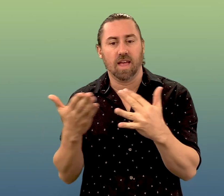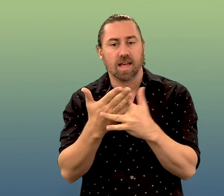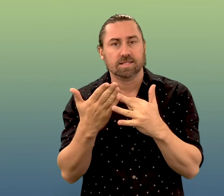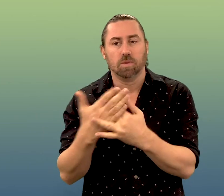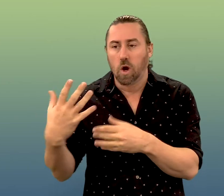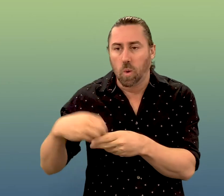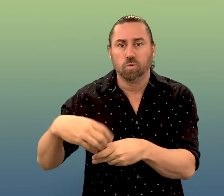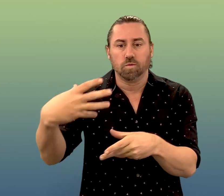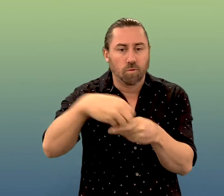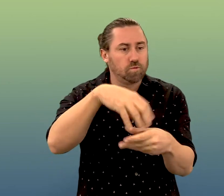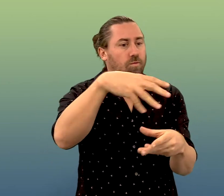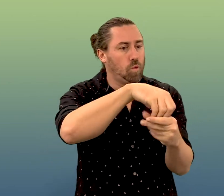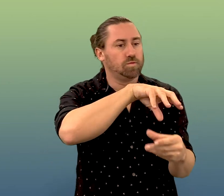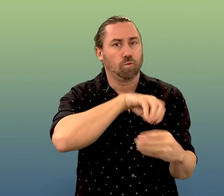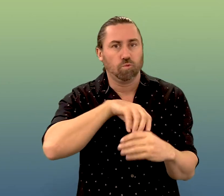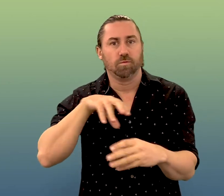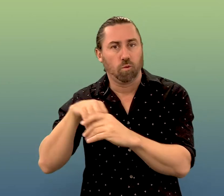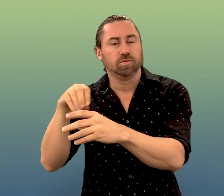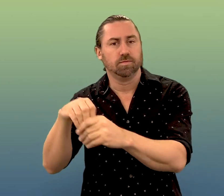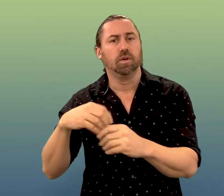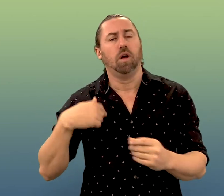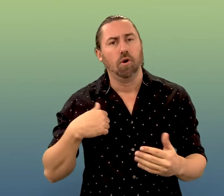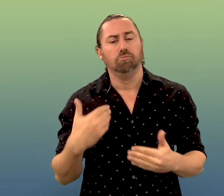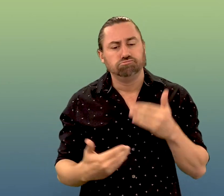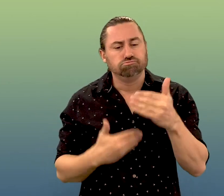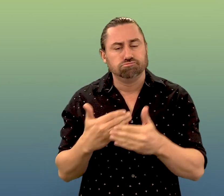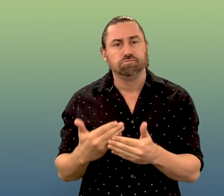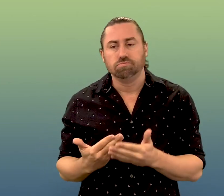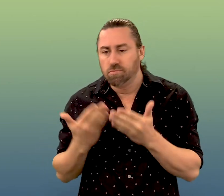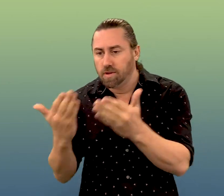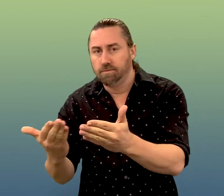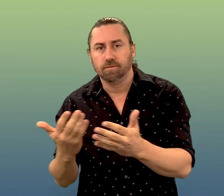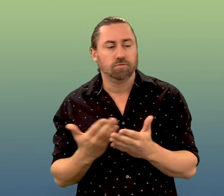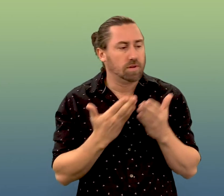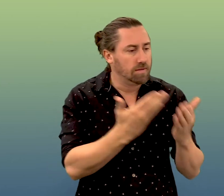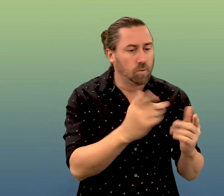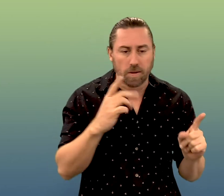accessibility and being more inclusive. We will continue to provide our people